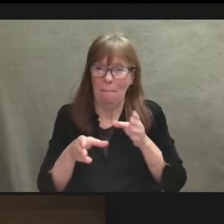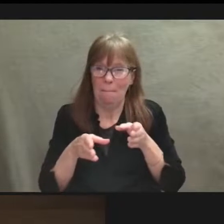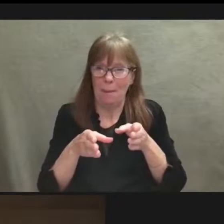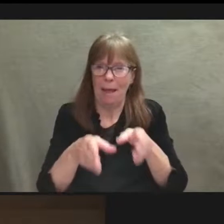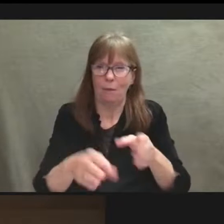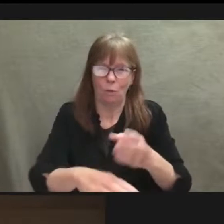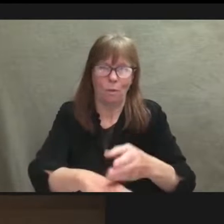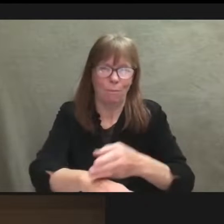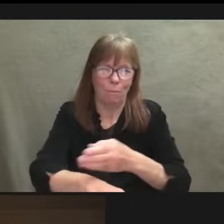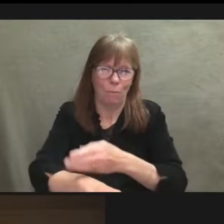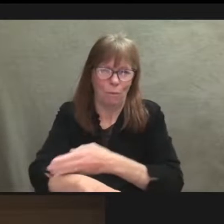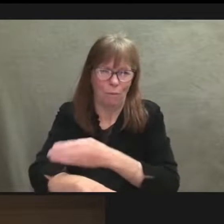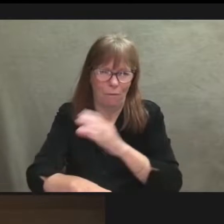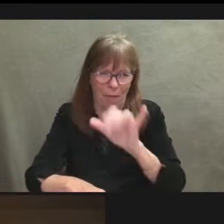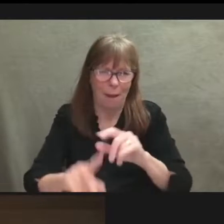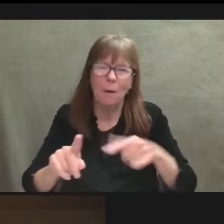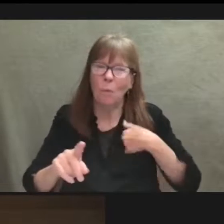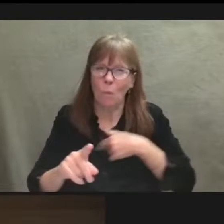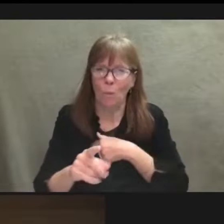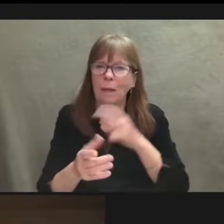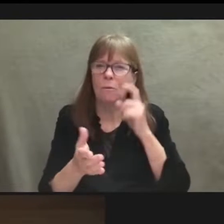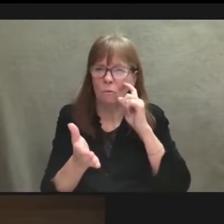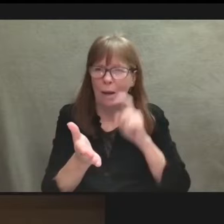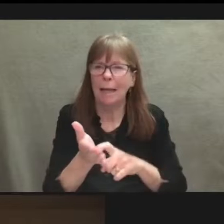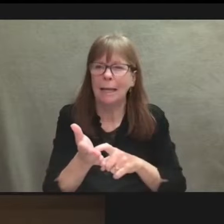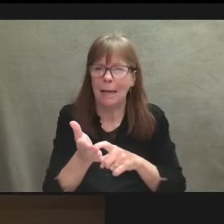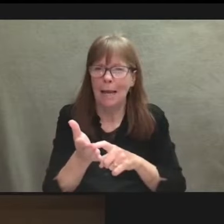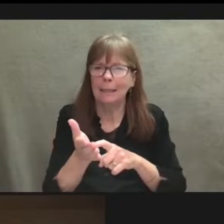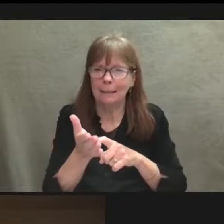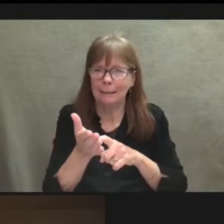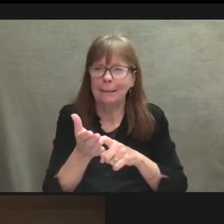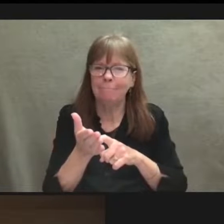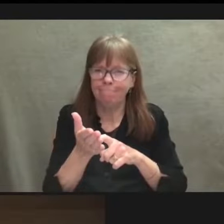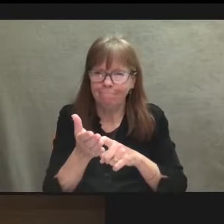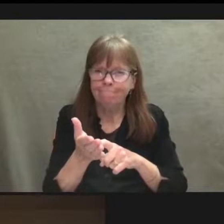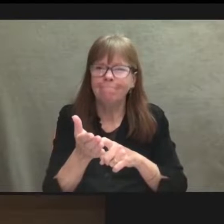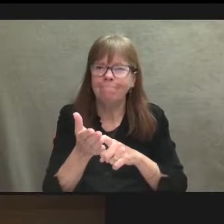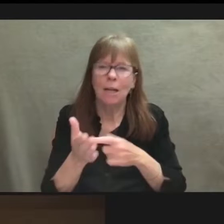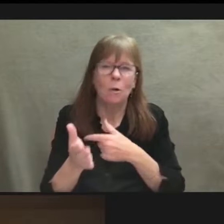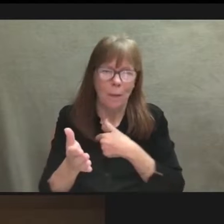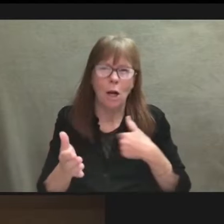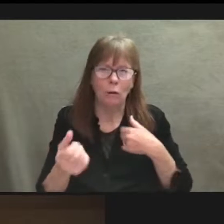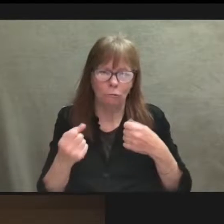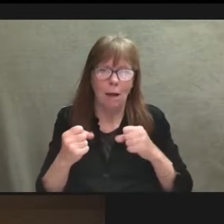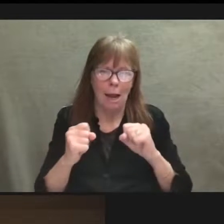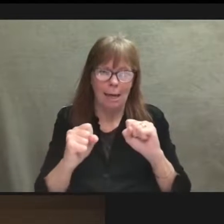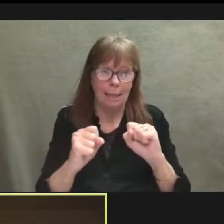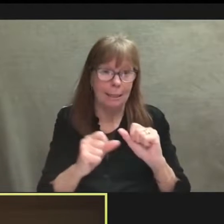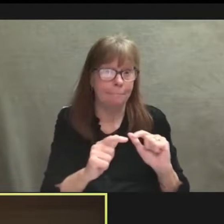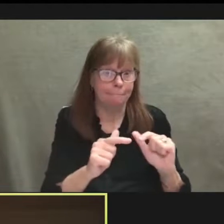But at least we recognize it, and we’re trying. Yeah, and I think that the